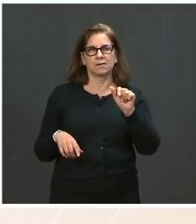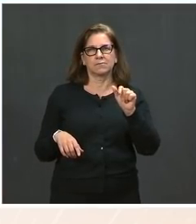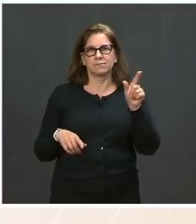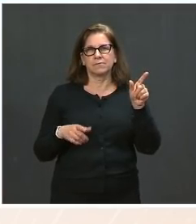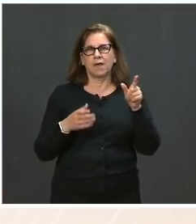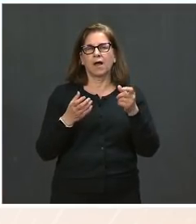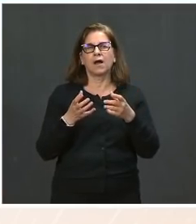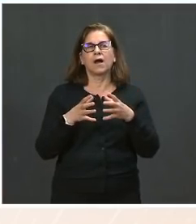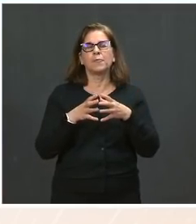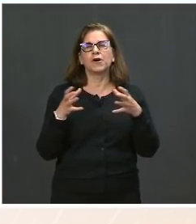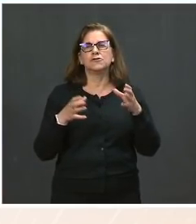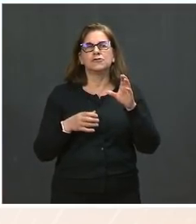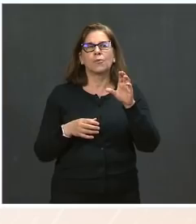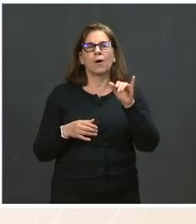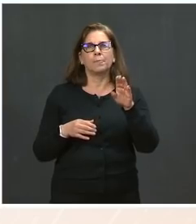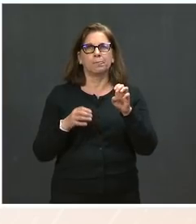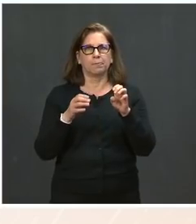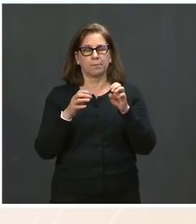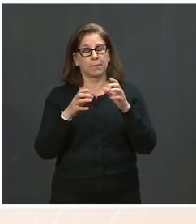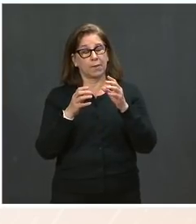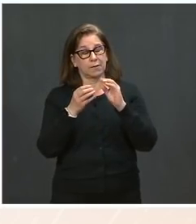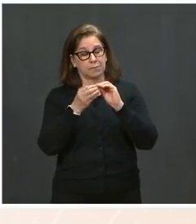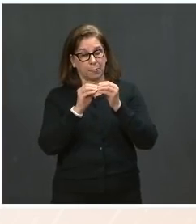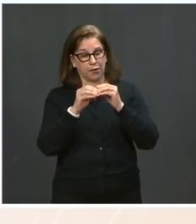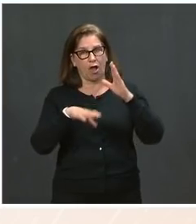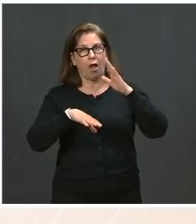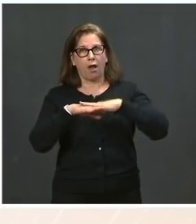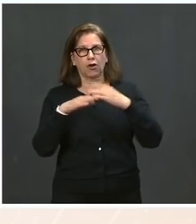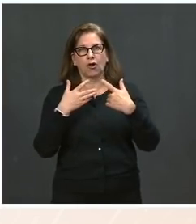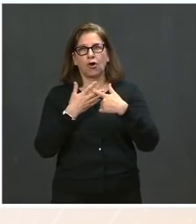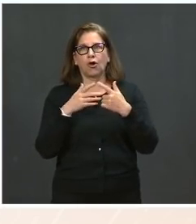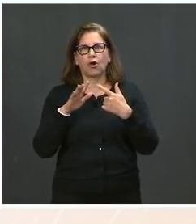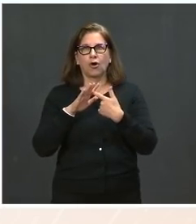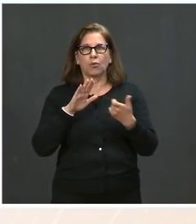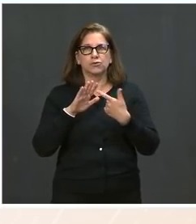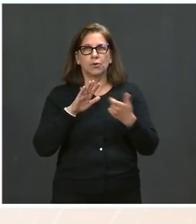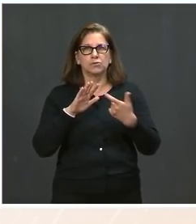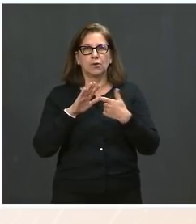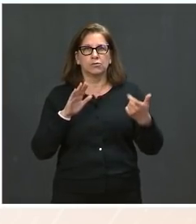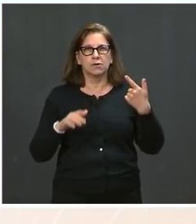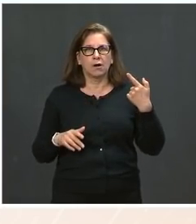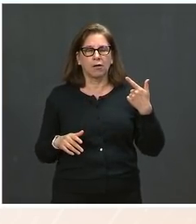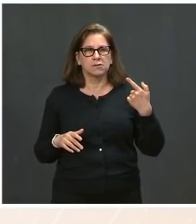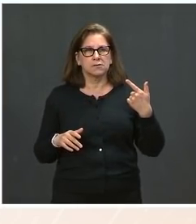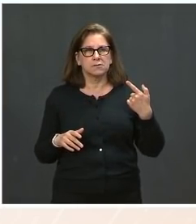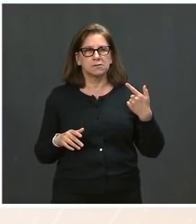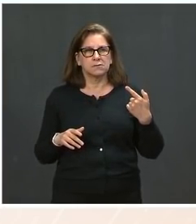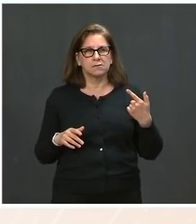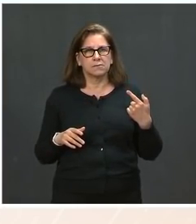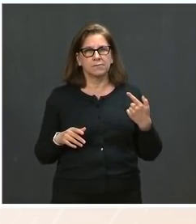that your team could share? Ms. Psaki: I'm sure we can get you some data, sure. And I bet you a range of the experts